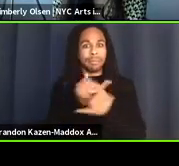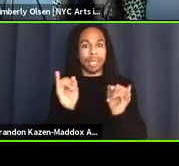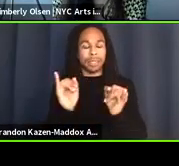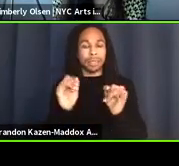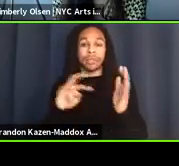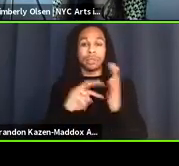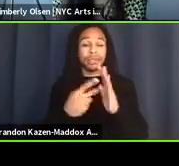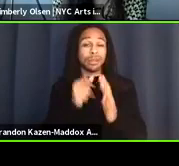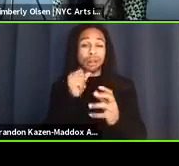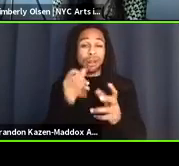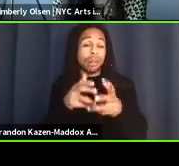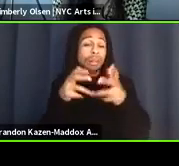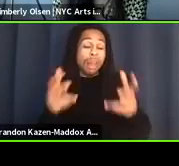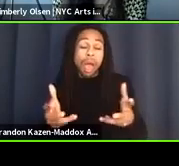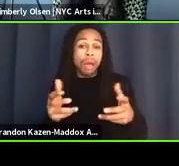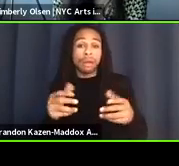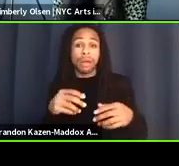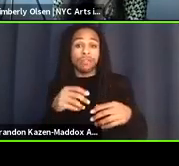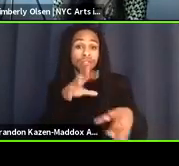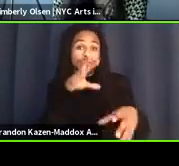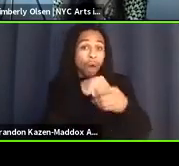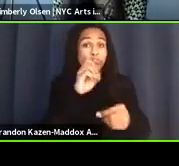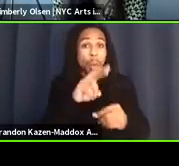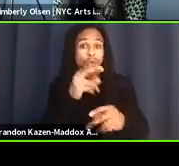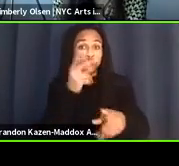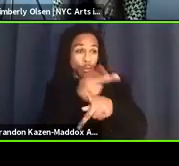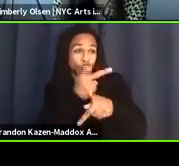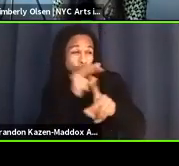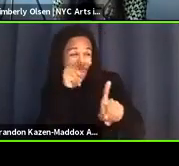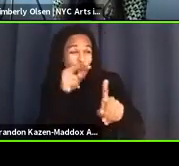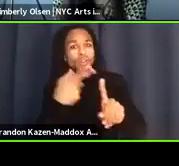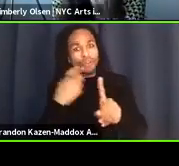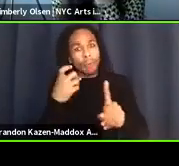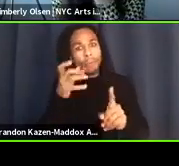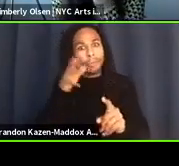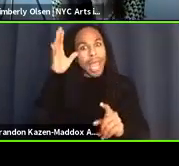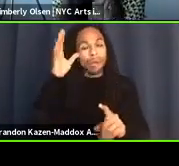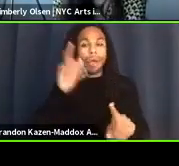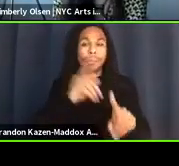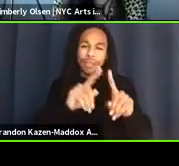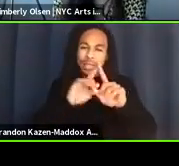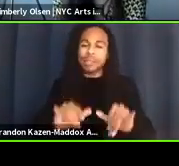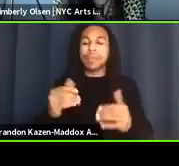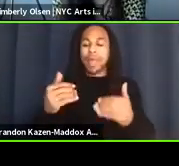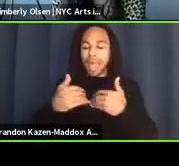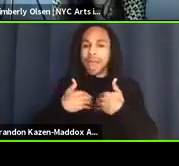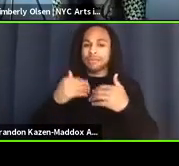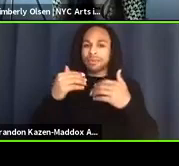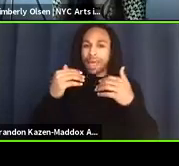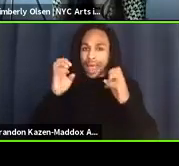approximately 450 dance teachers who are teaching dance remotely right now. They are using platforms